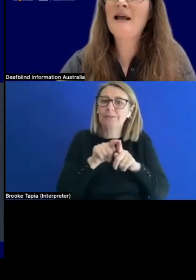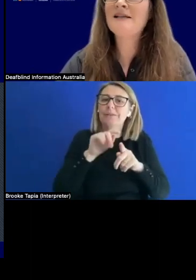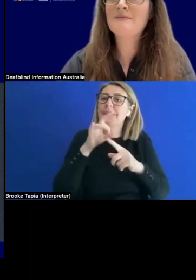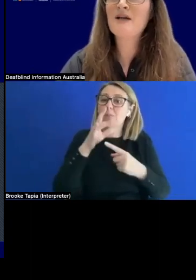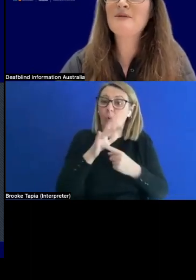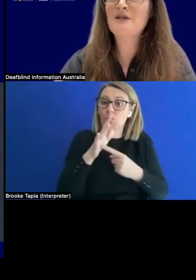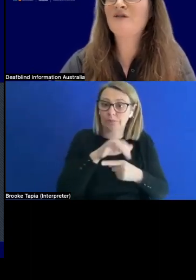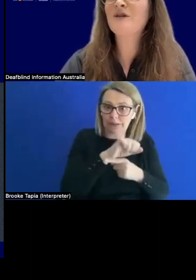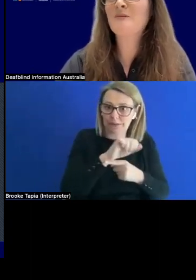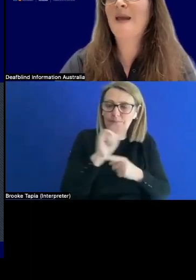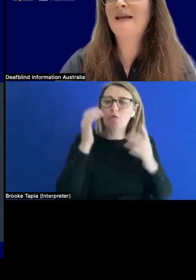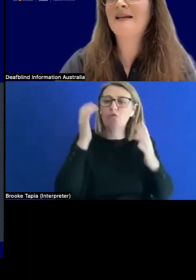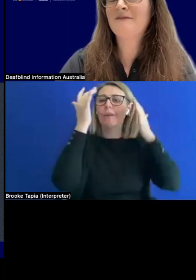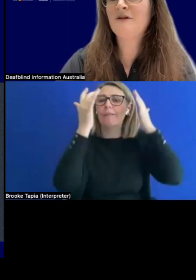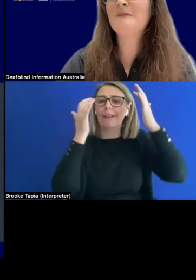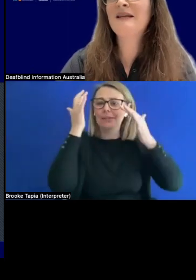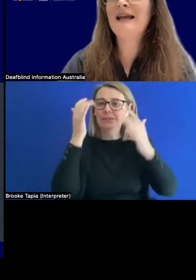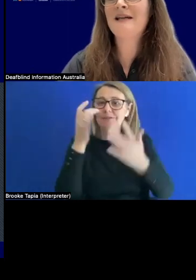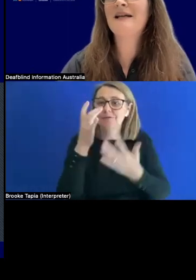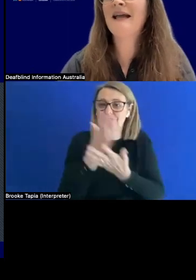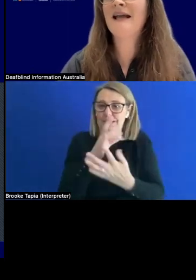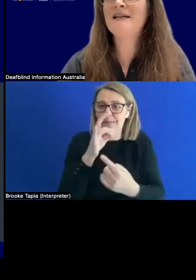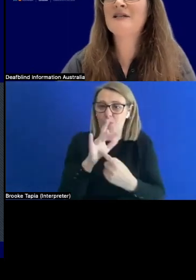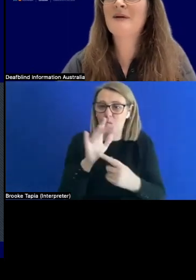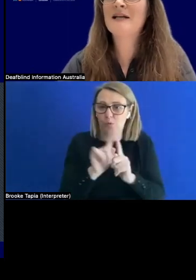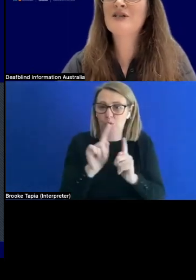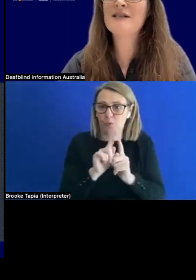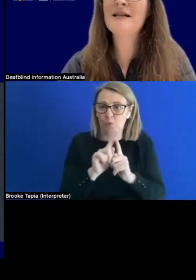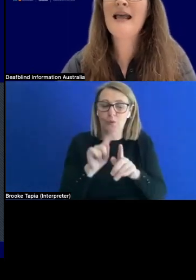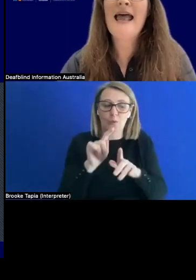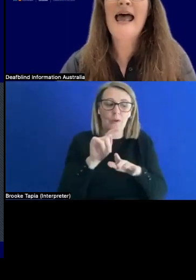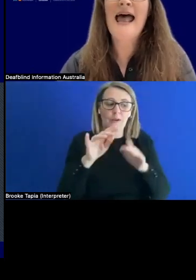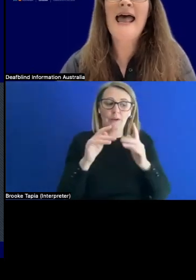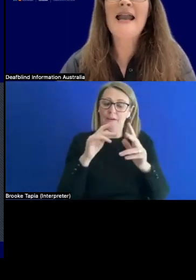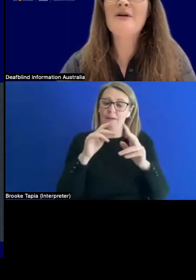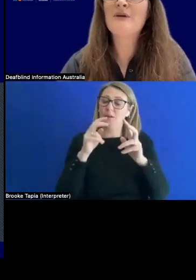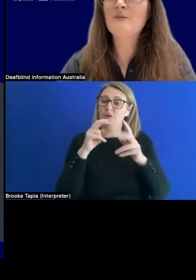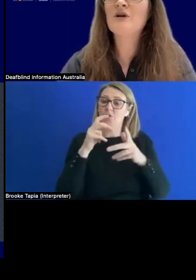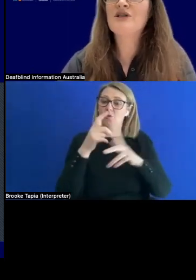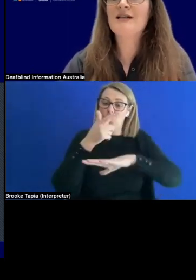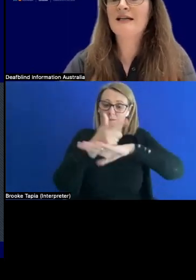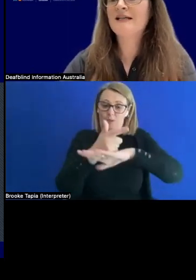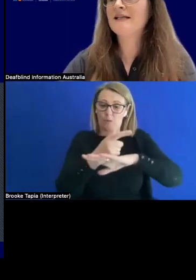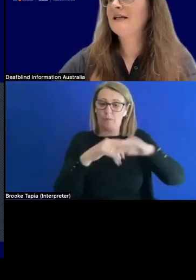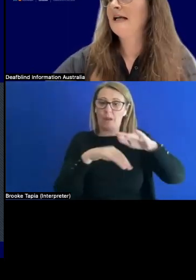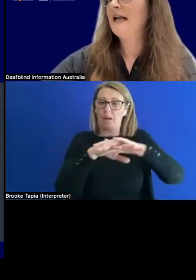and sometimes just filming the hand under hand interaction and rewatching it and